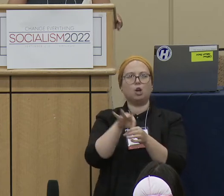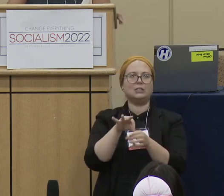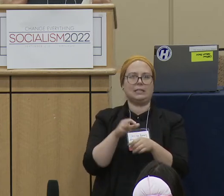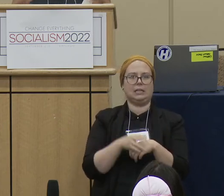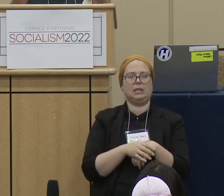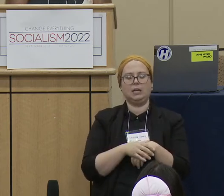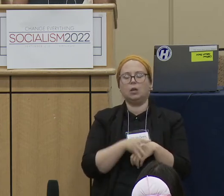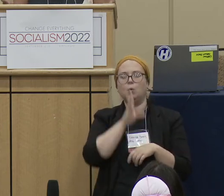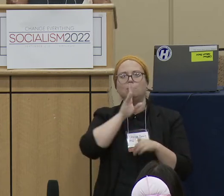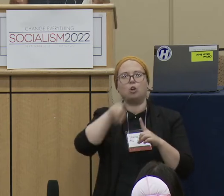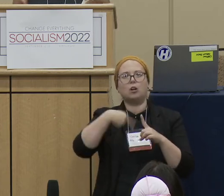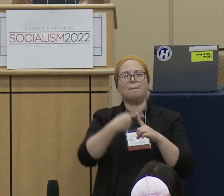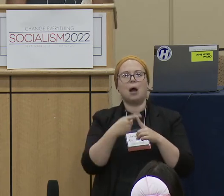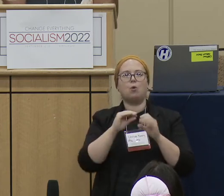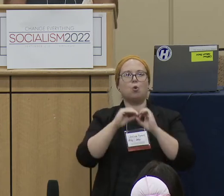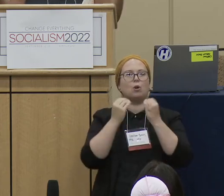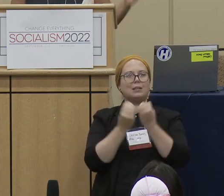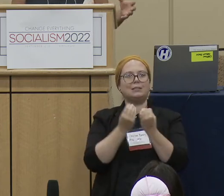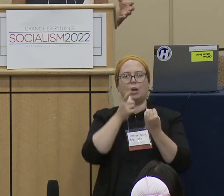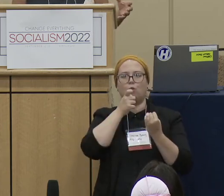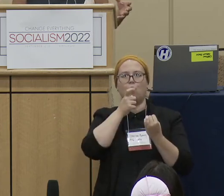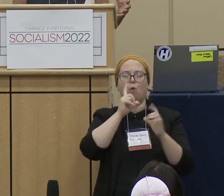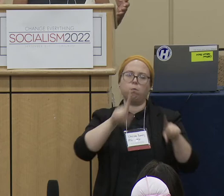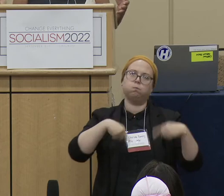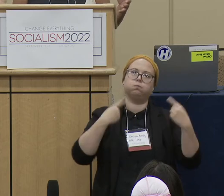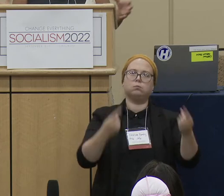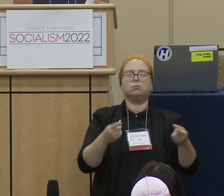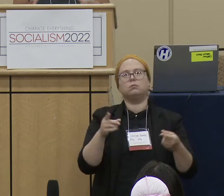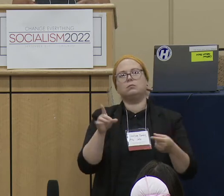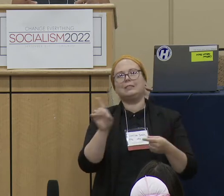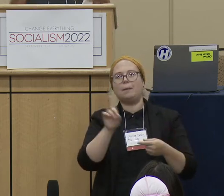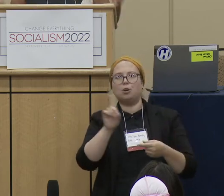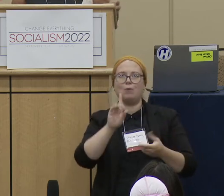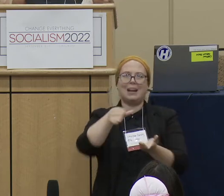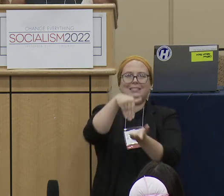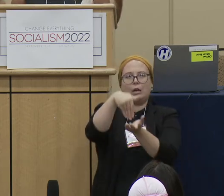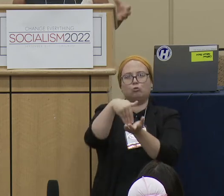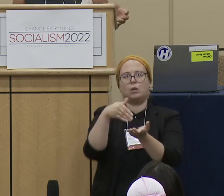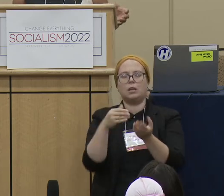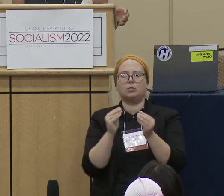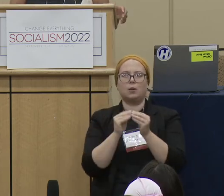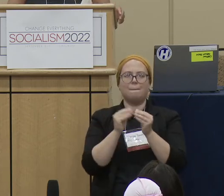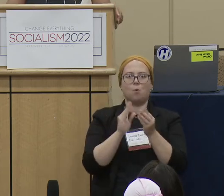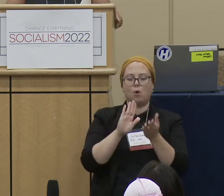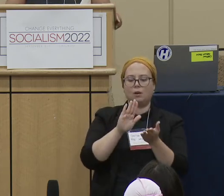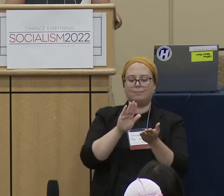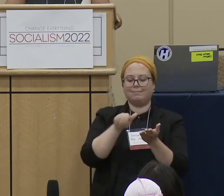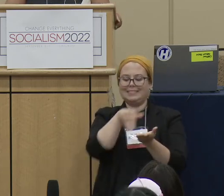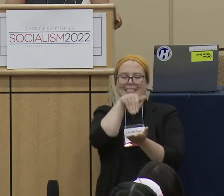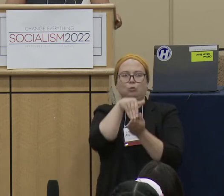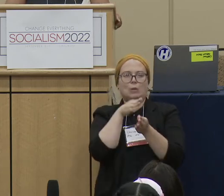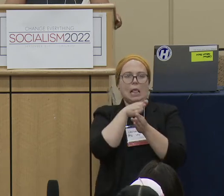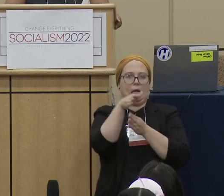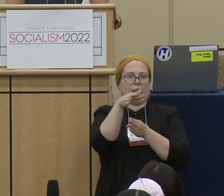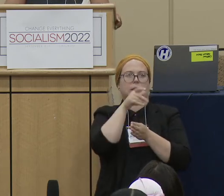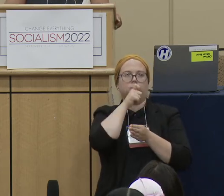had problems with democracy . We talk about it in organizations that have been democratic centralist